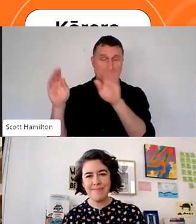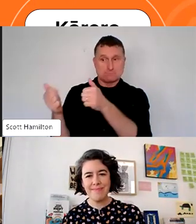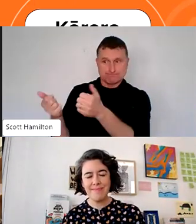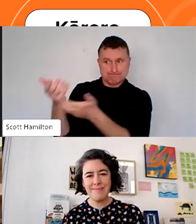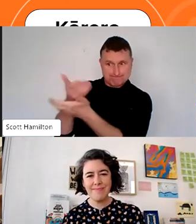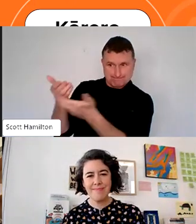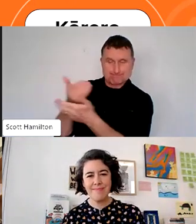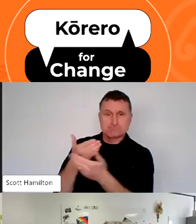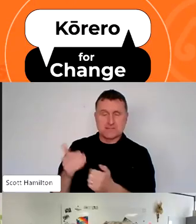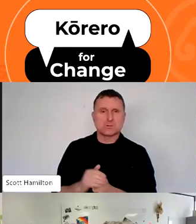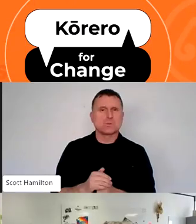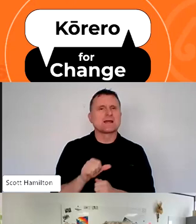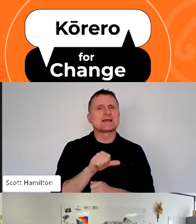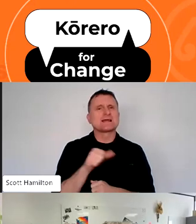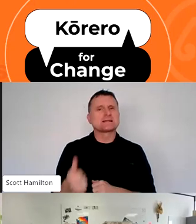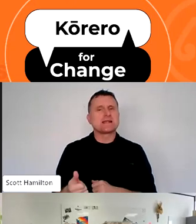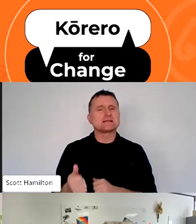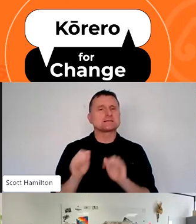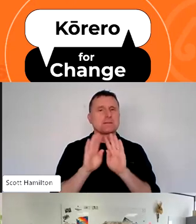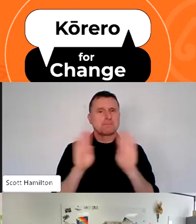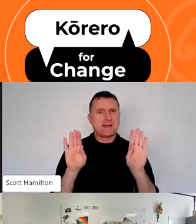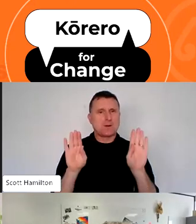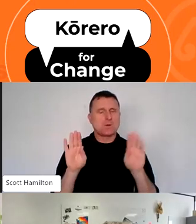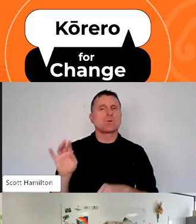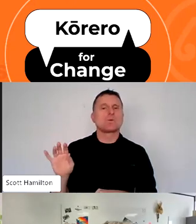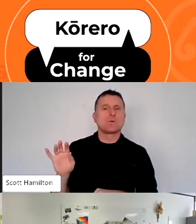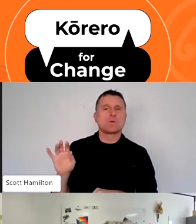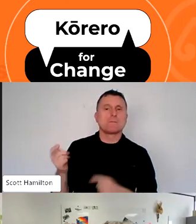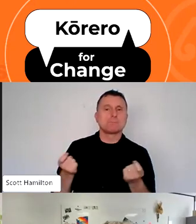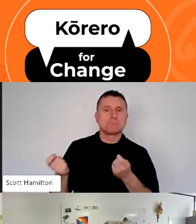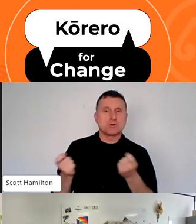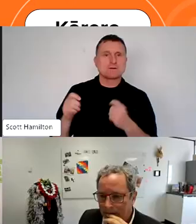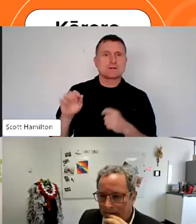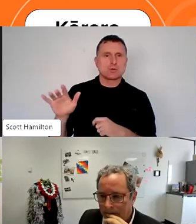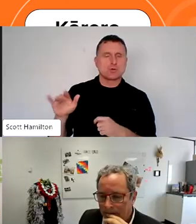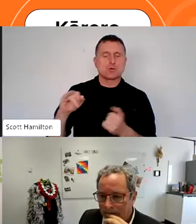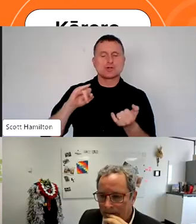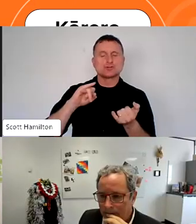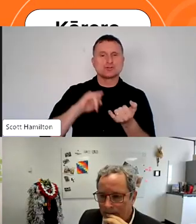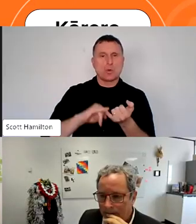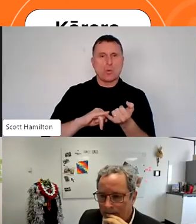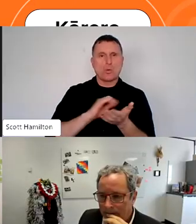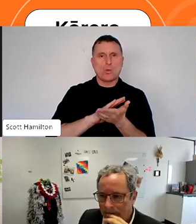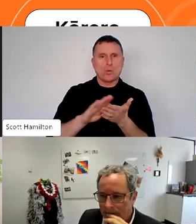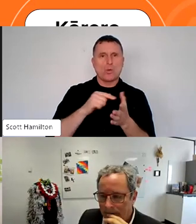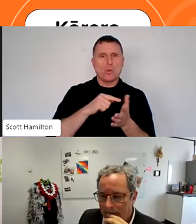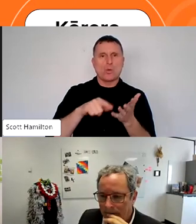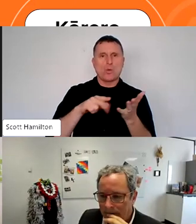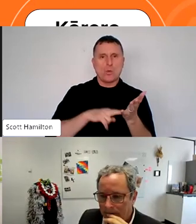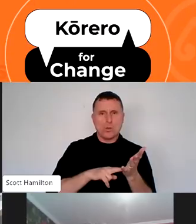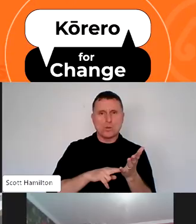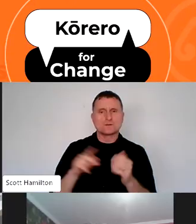and its moderator is Sean Prenter who is the President of the Disabled